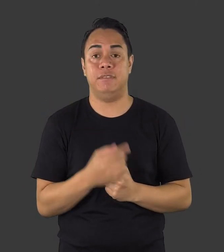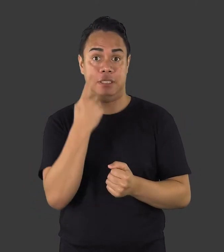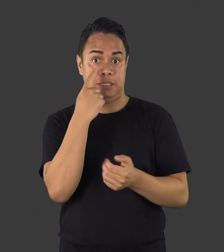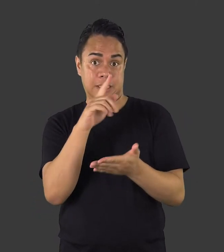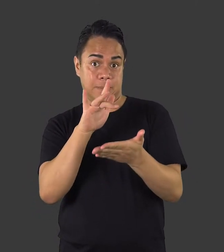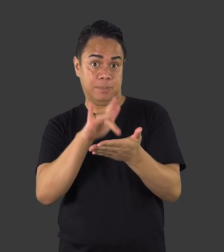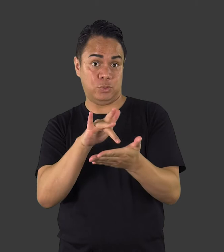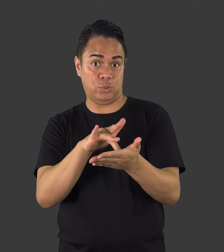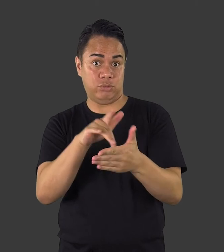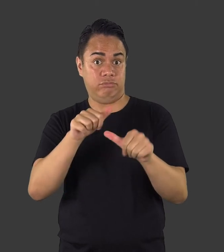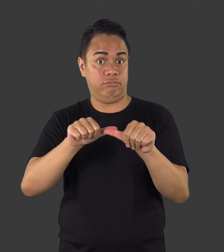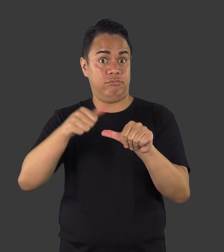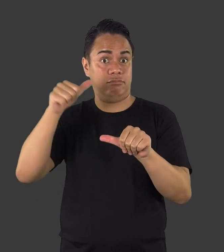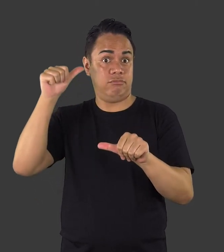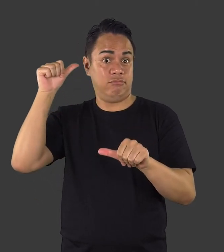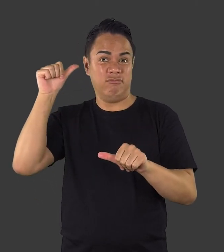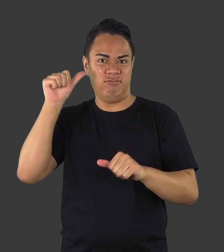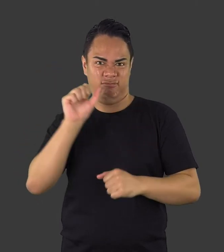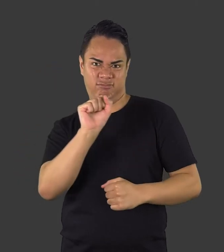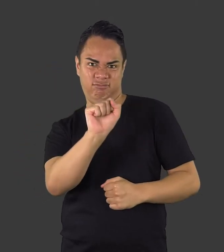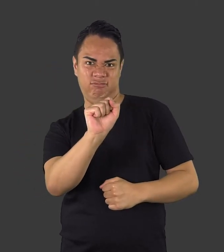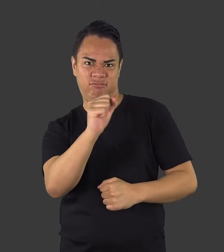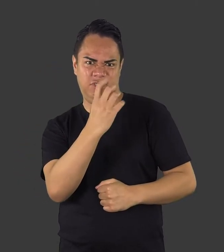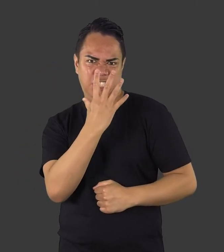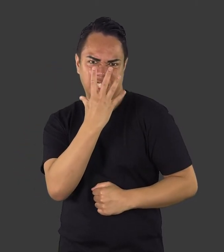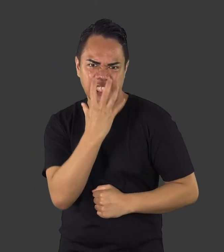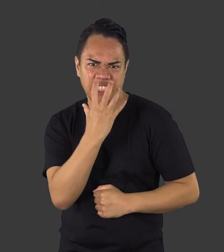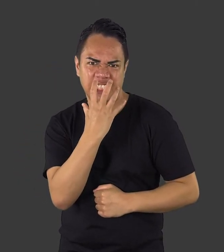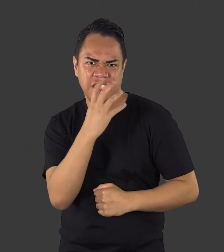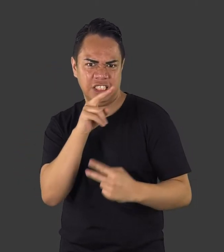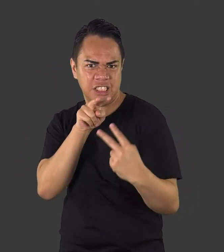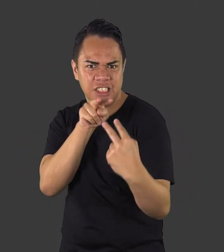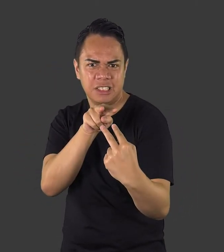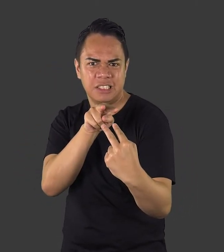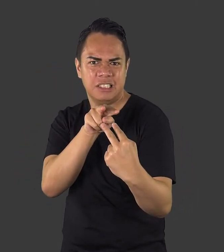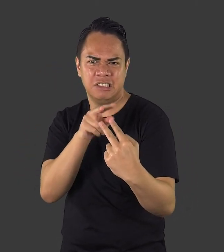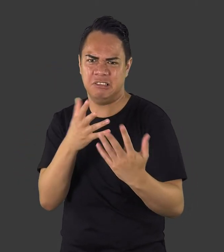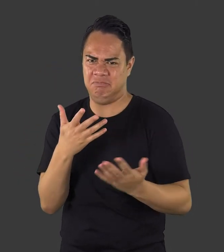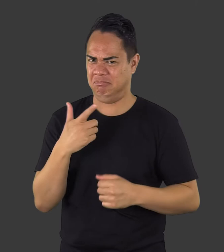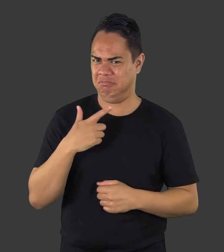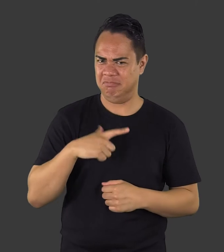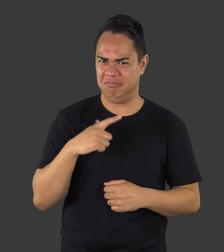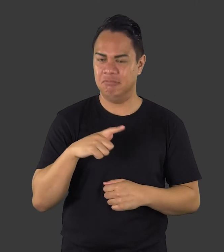See the middle ancestor’s pose and fierce stare?